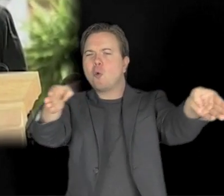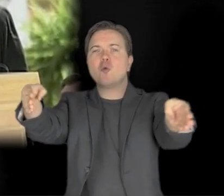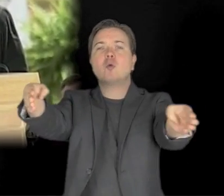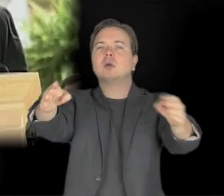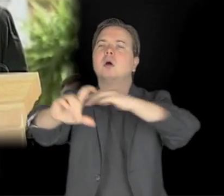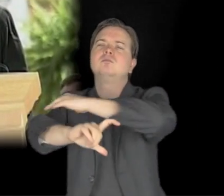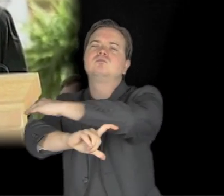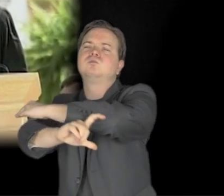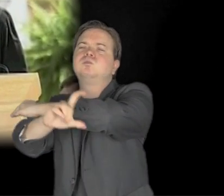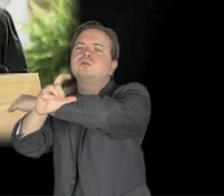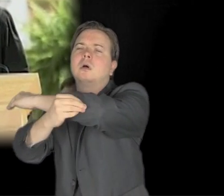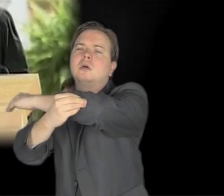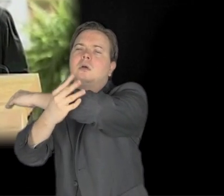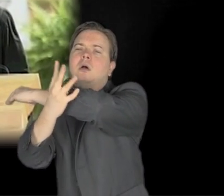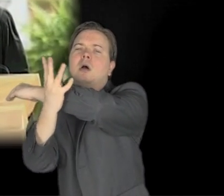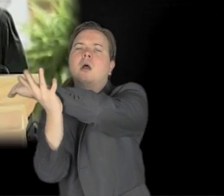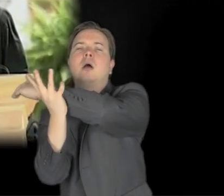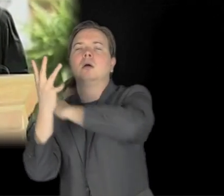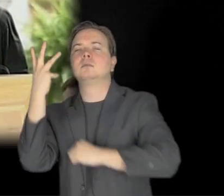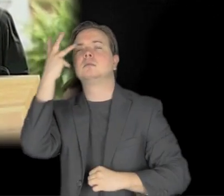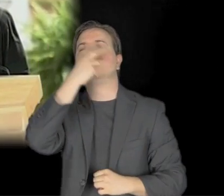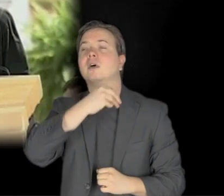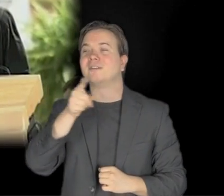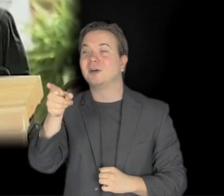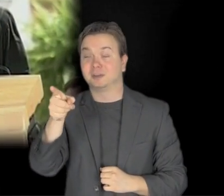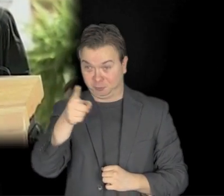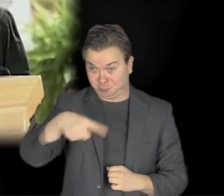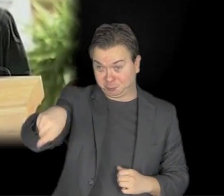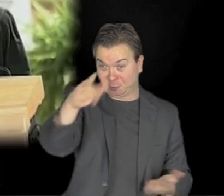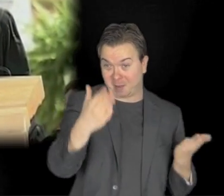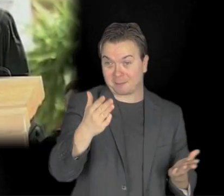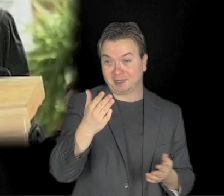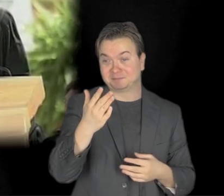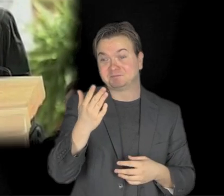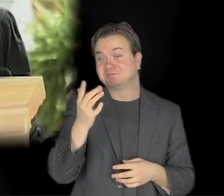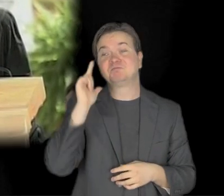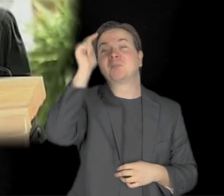Beneath it were the words: "Stay Hungry. Stay Foolish."